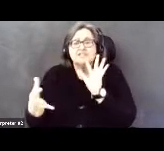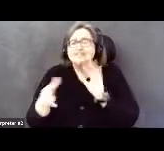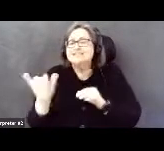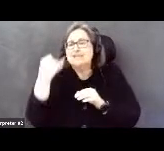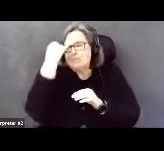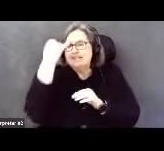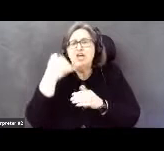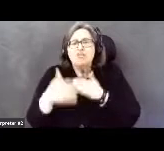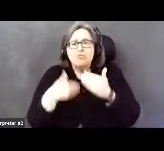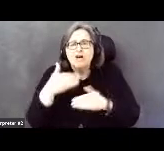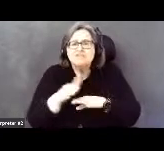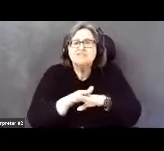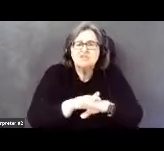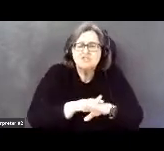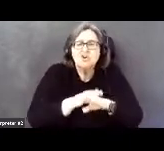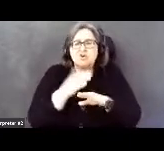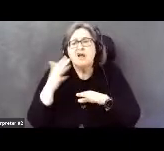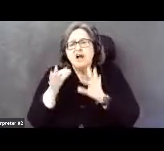Next image please. What this